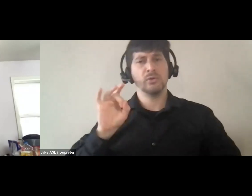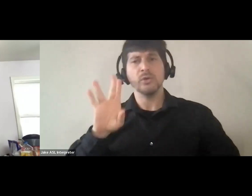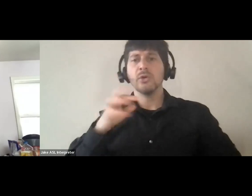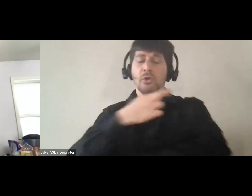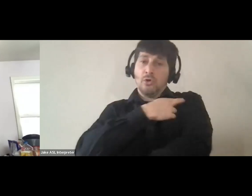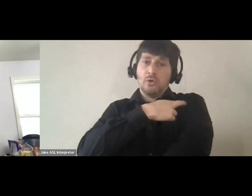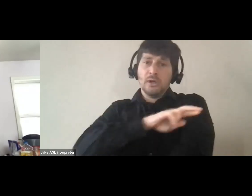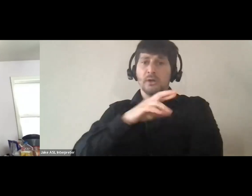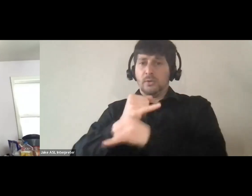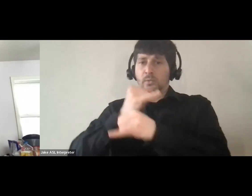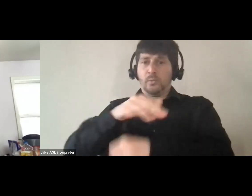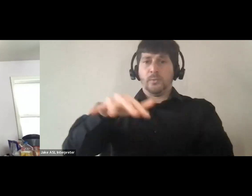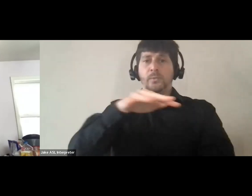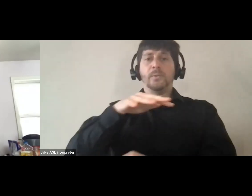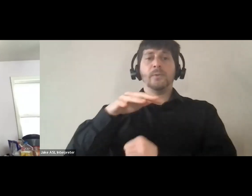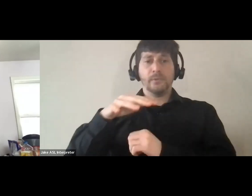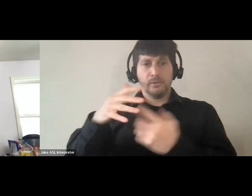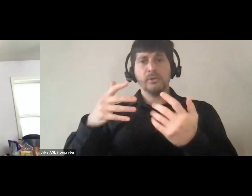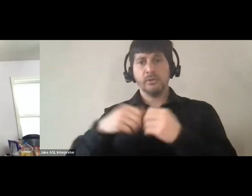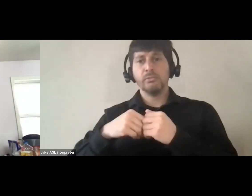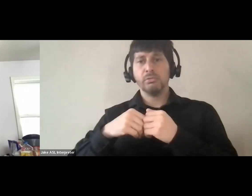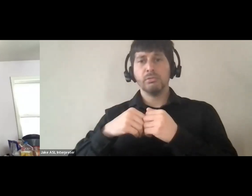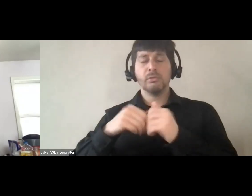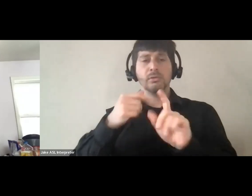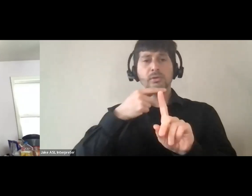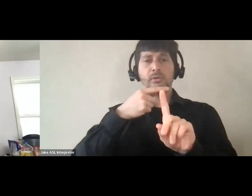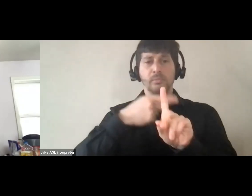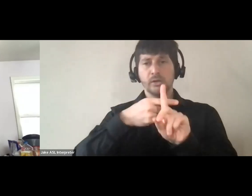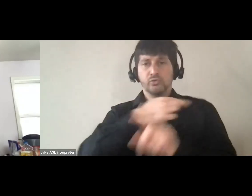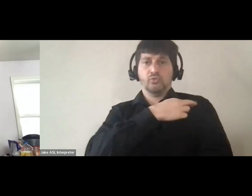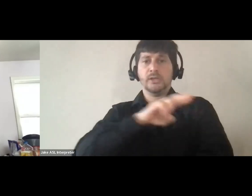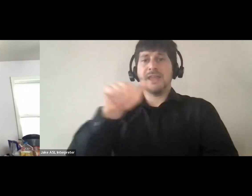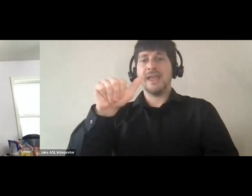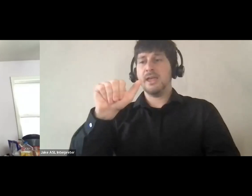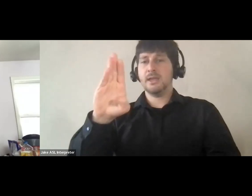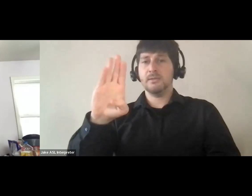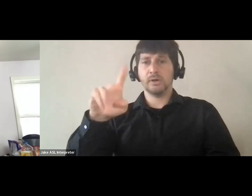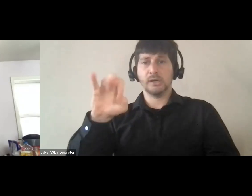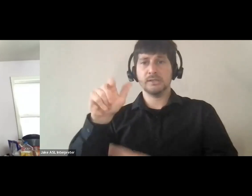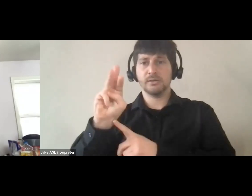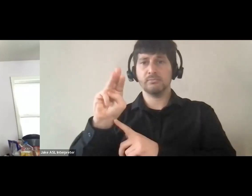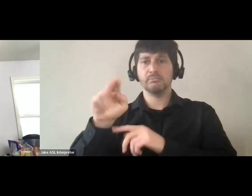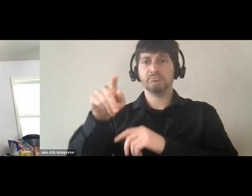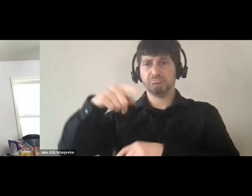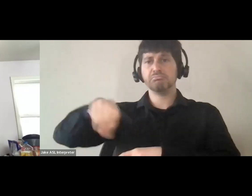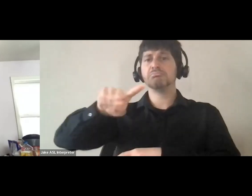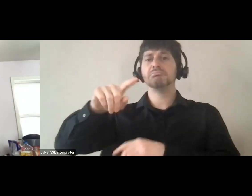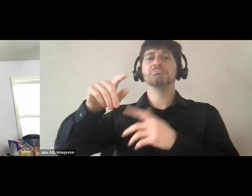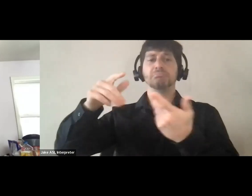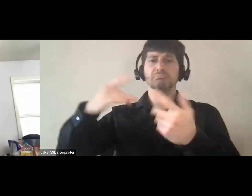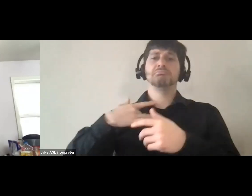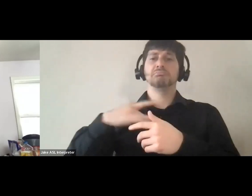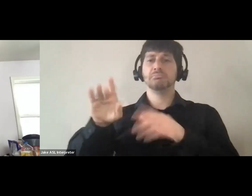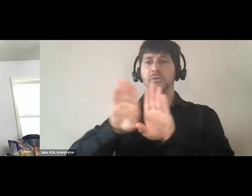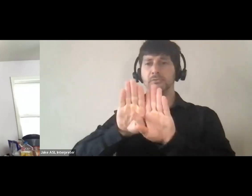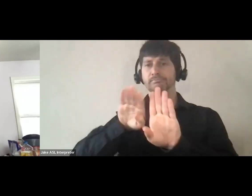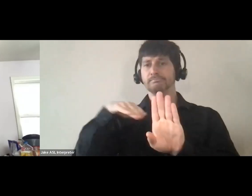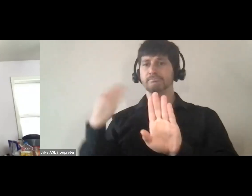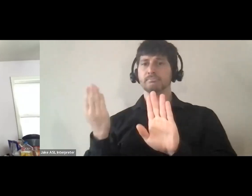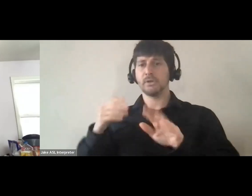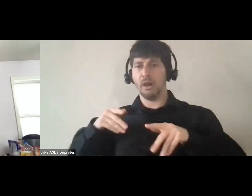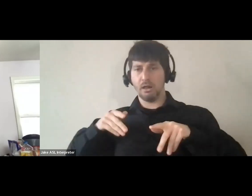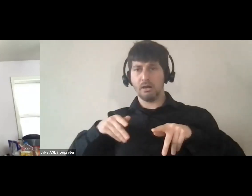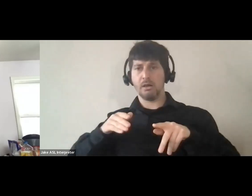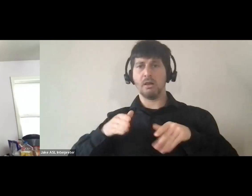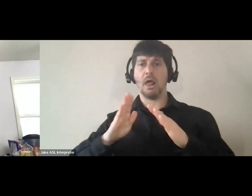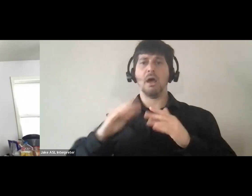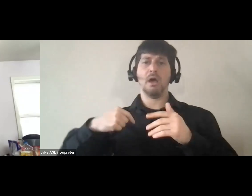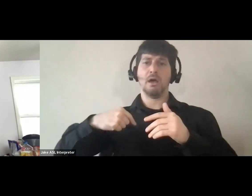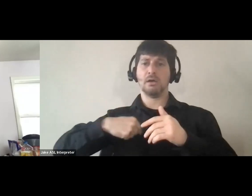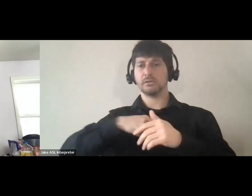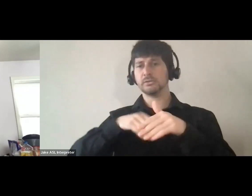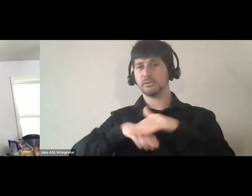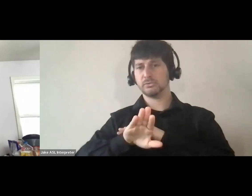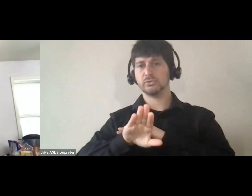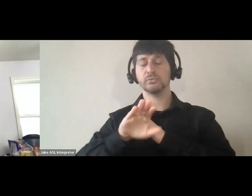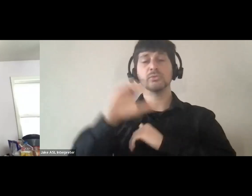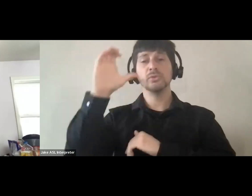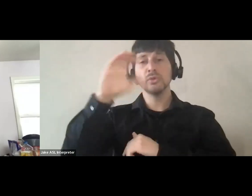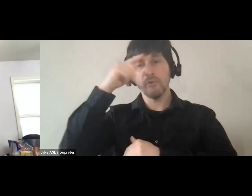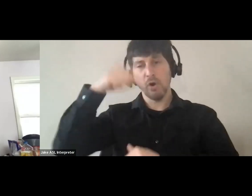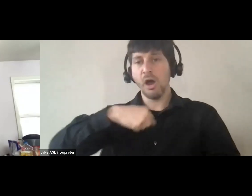Look for us in religious institutions and on the margins of some religious institutions because some part of our community are so, so, so marginalized that everyone shuts the door on our faces and denies us services, denies us community and access to survival.